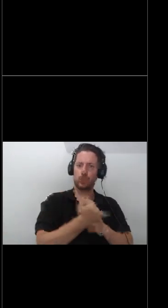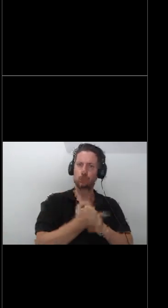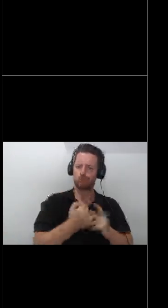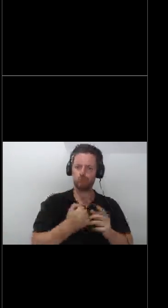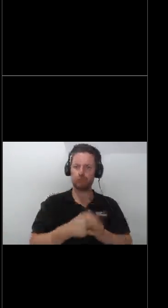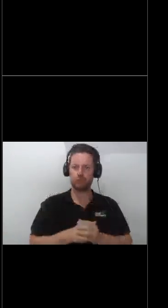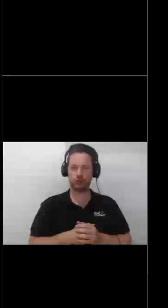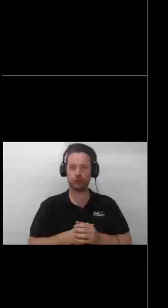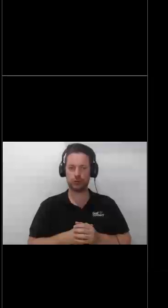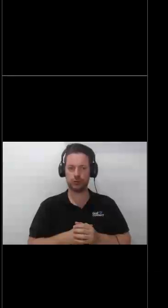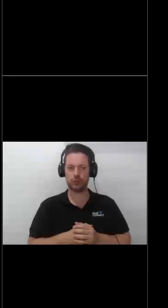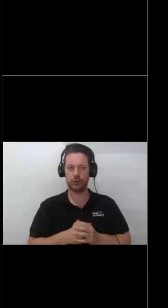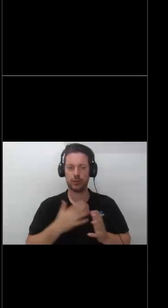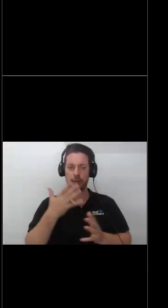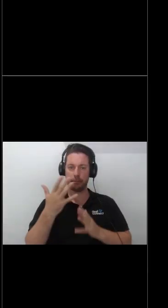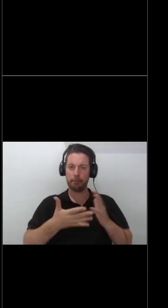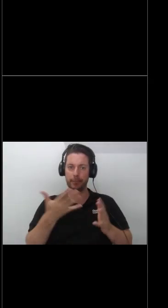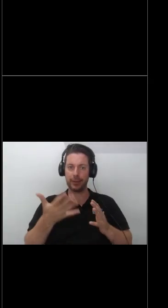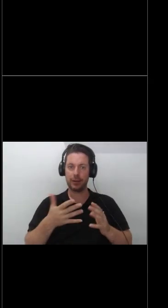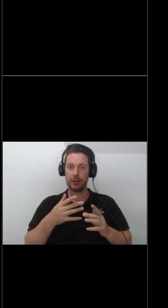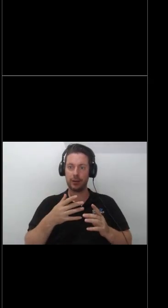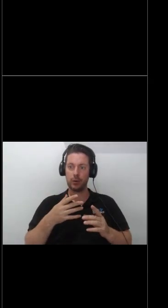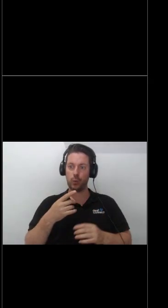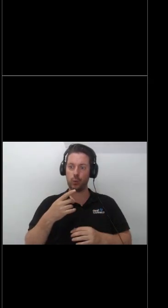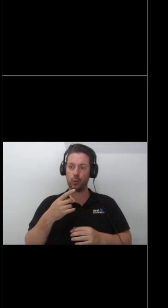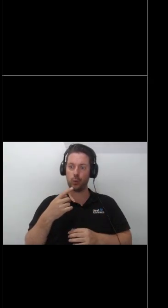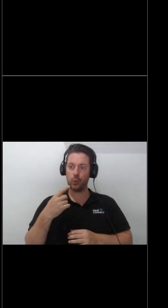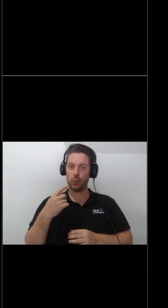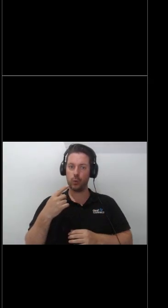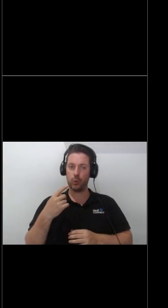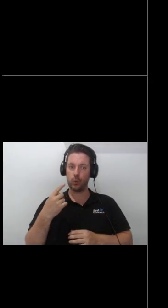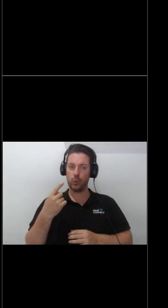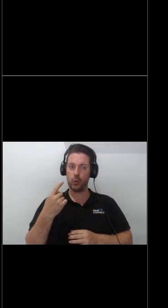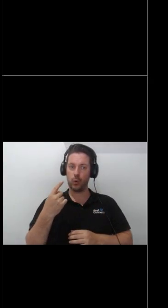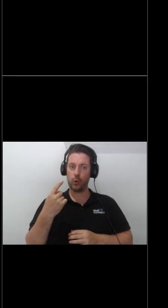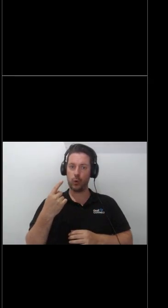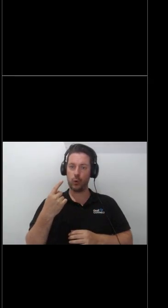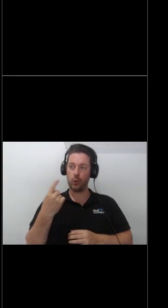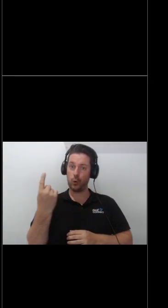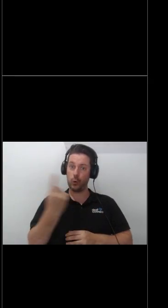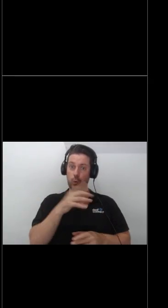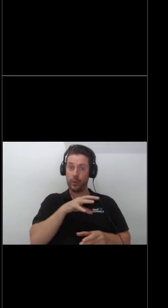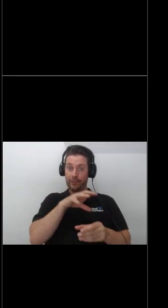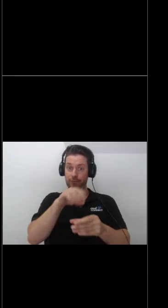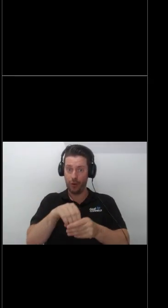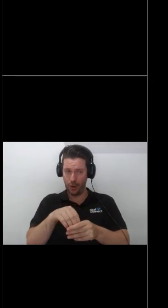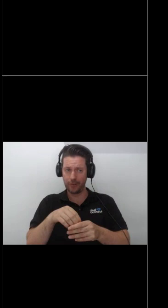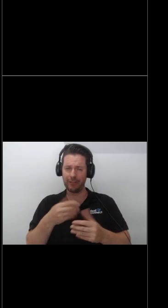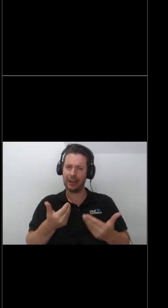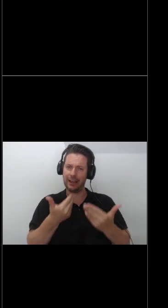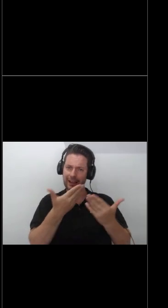or the subject of proceedings is given the best opportunity to participate